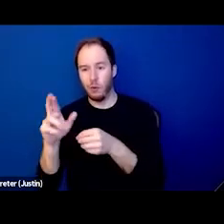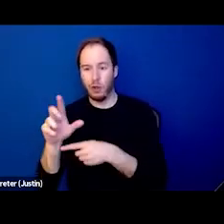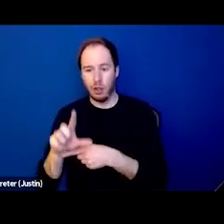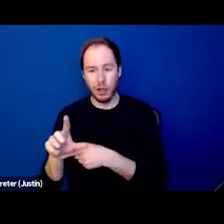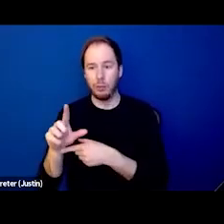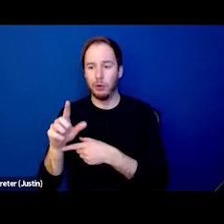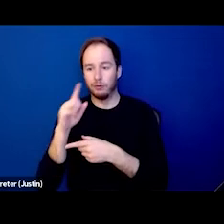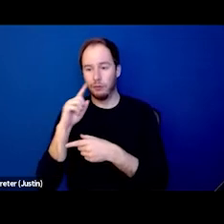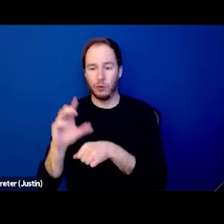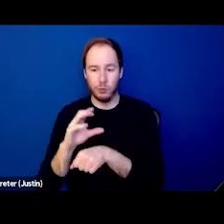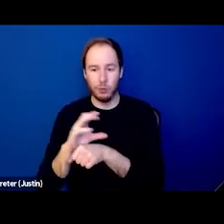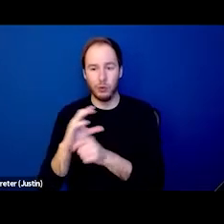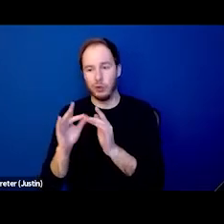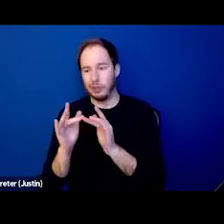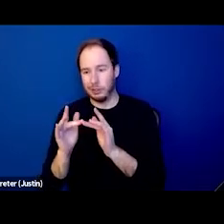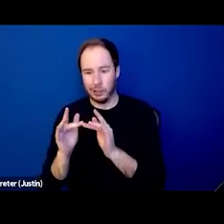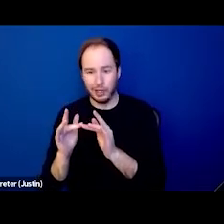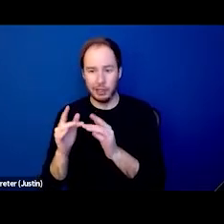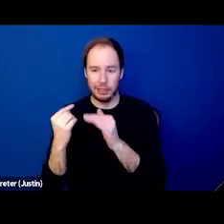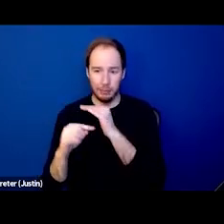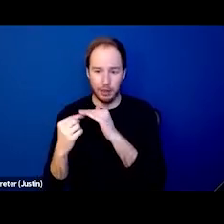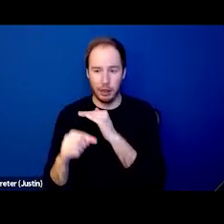and reliable access to internet.